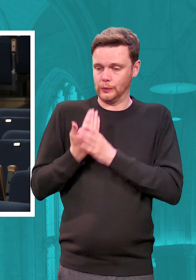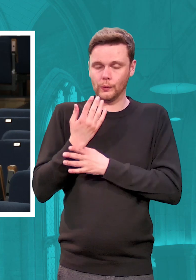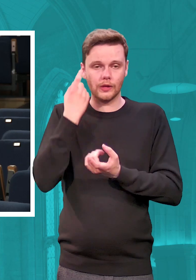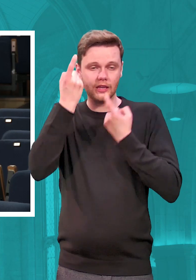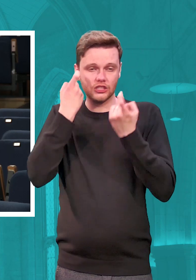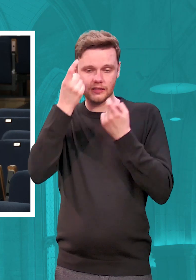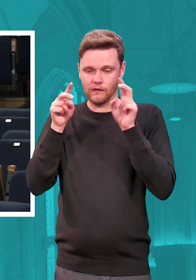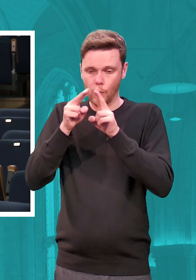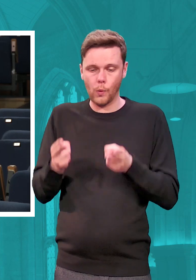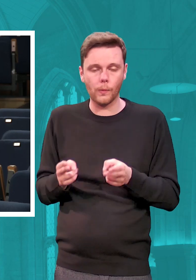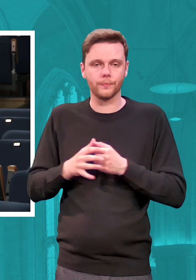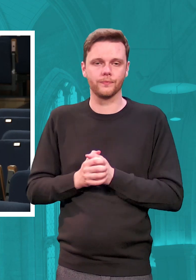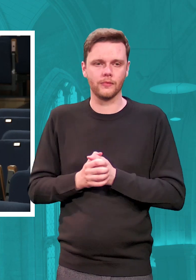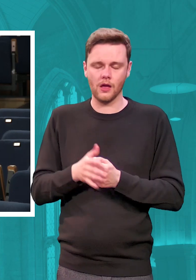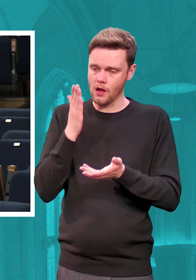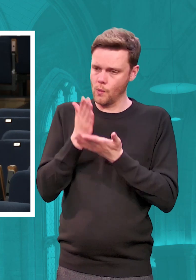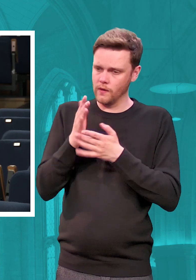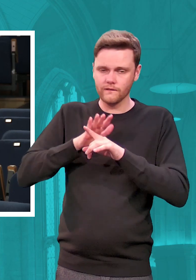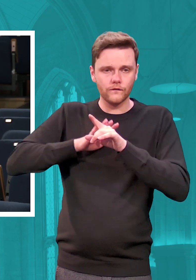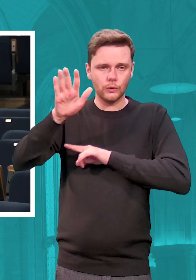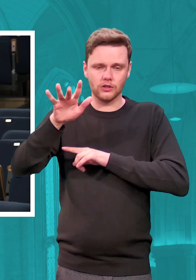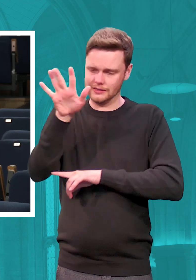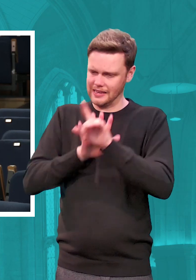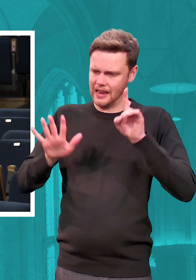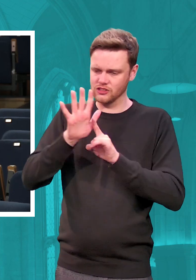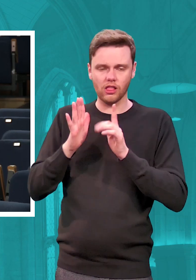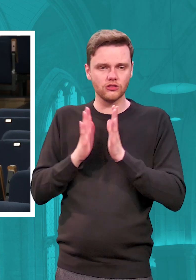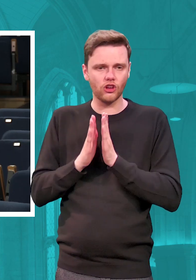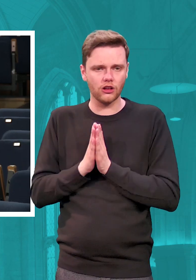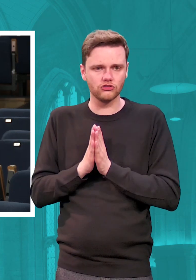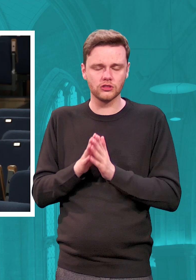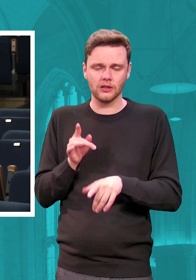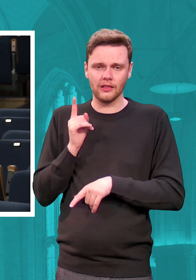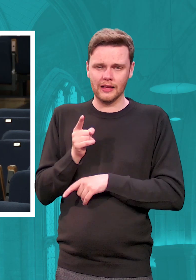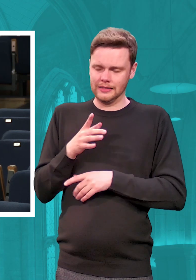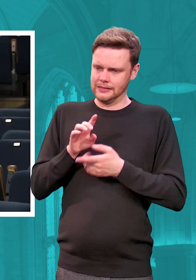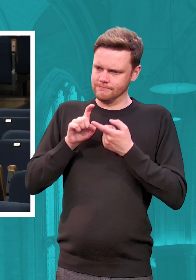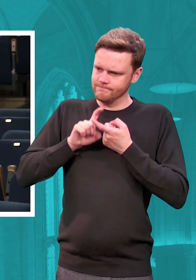Our very future as a national church, depends on moving